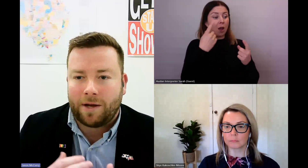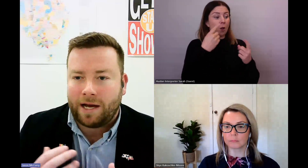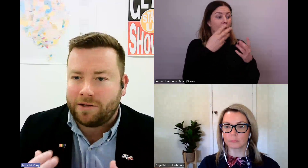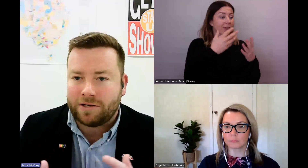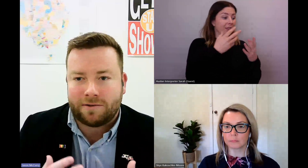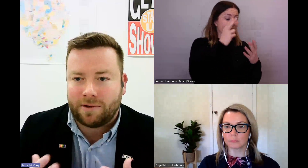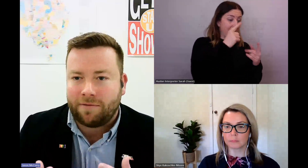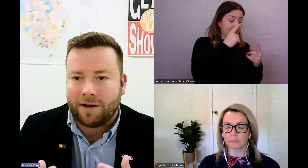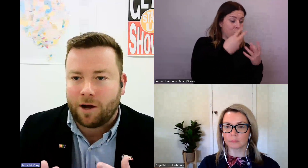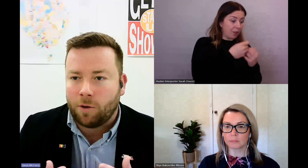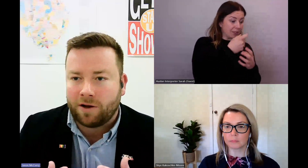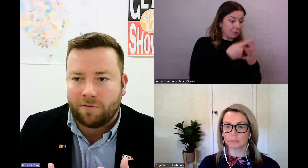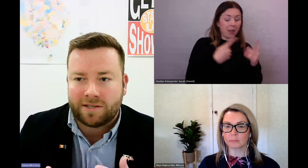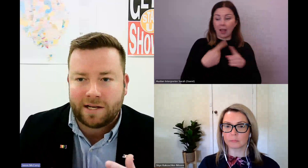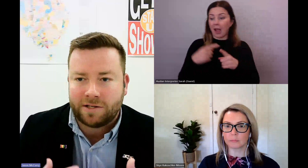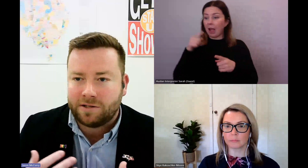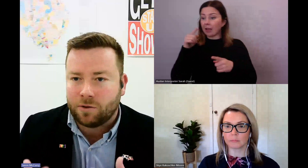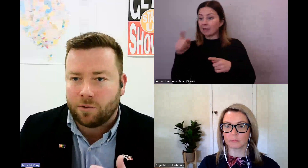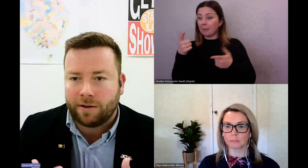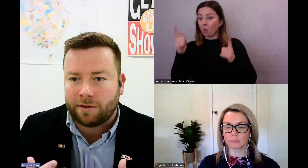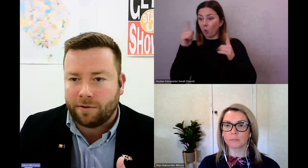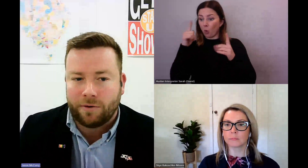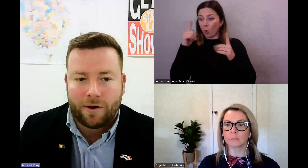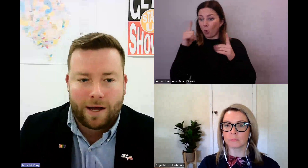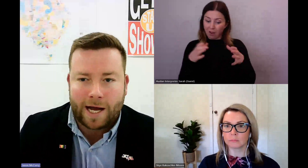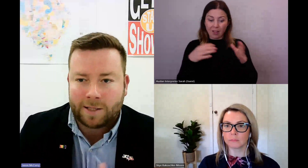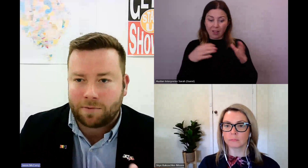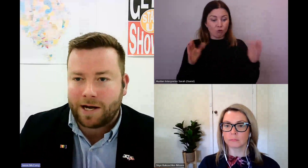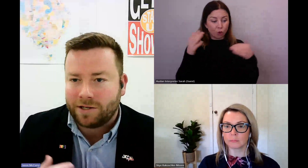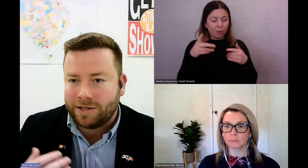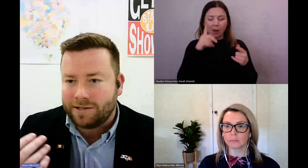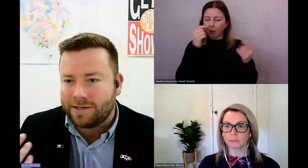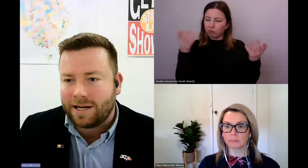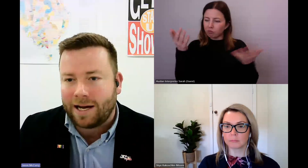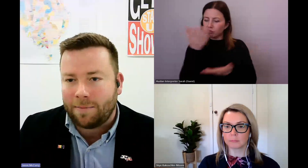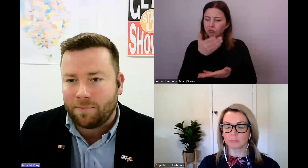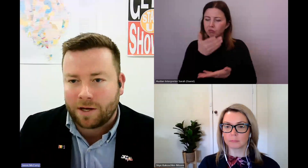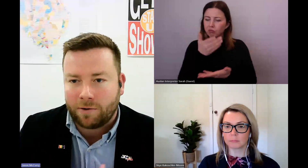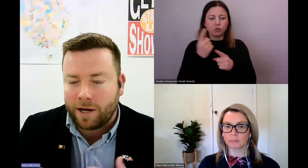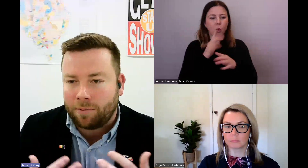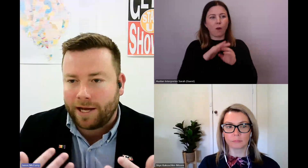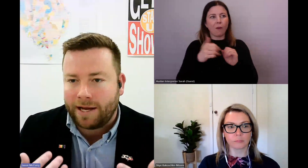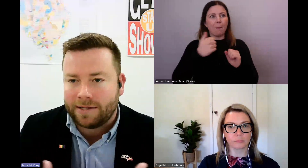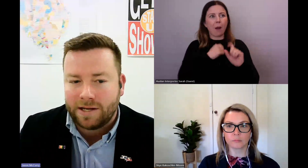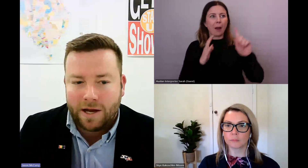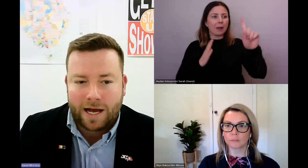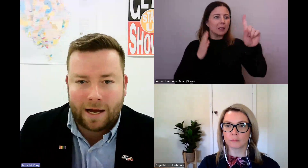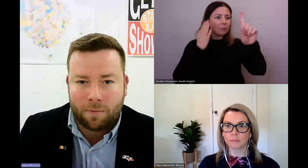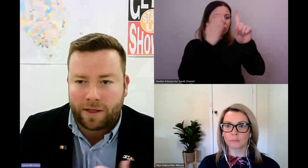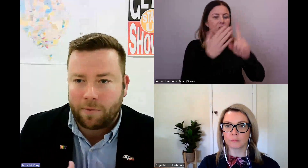and just having open conversations talking through aspirations, career plans, what they